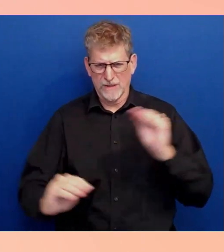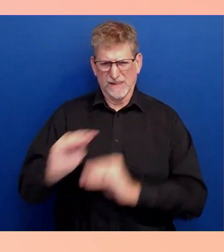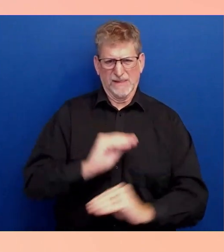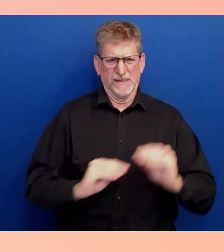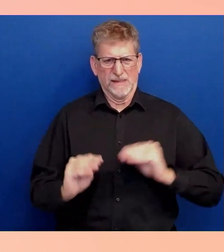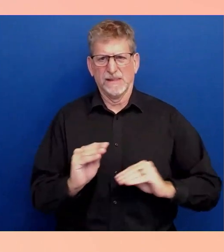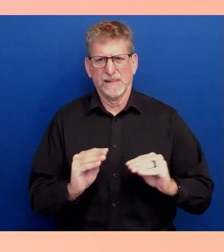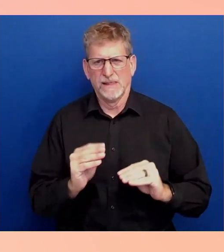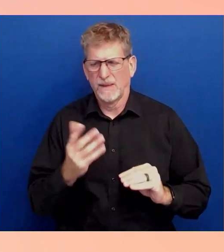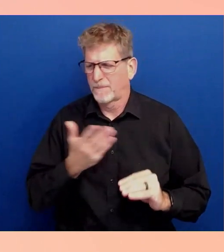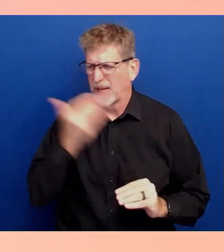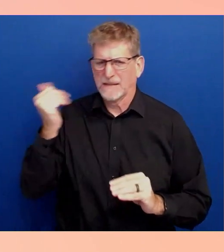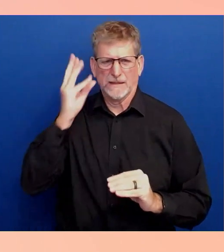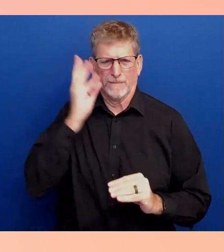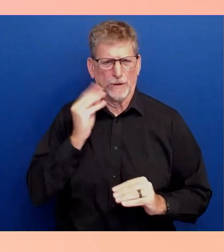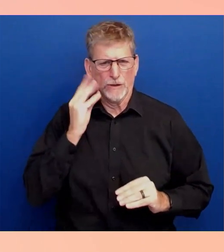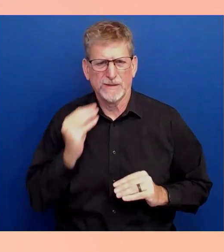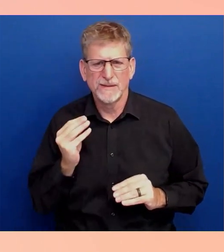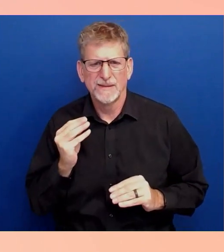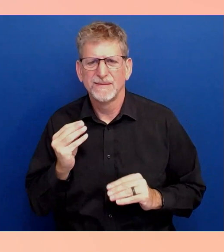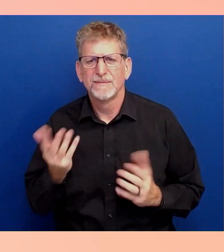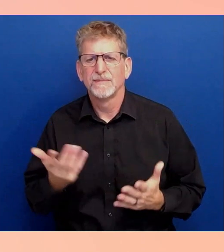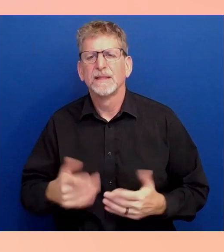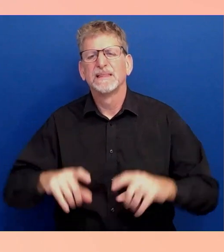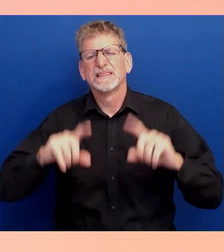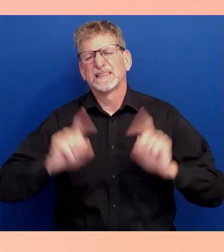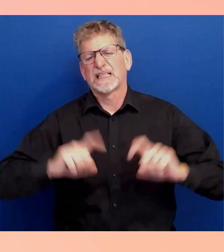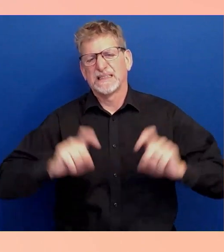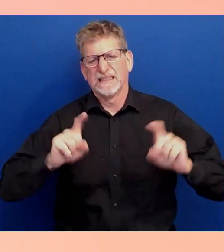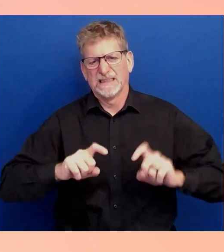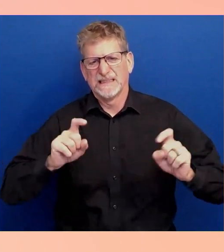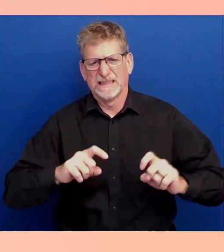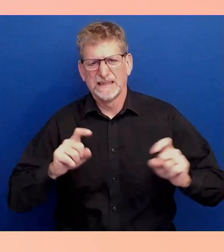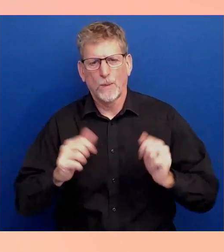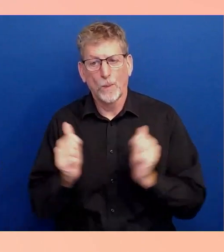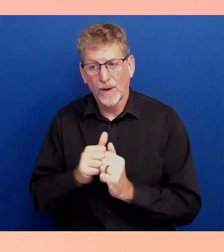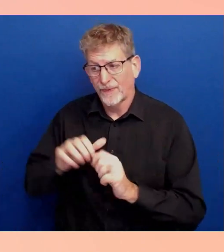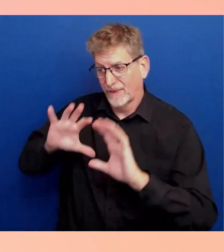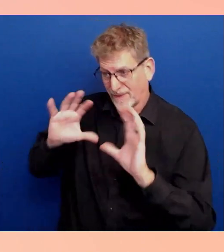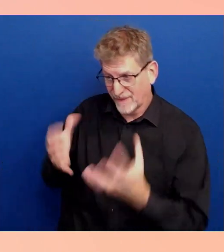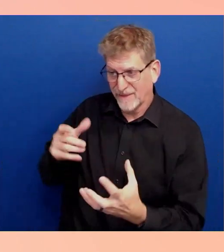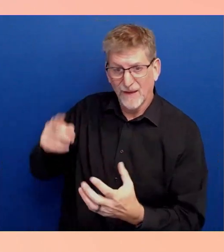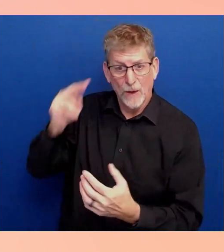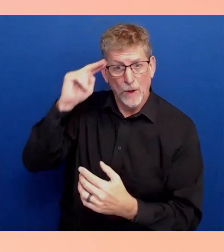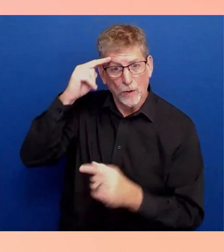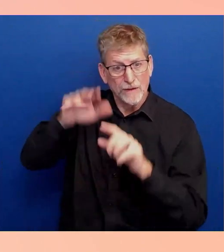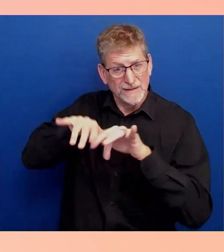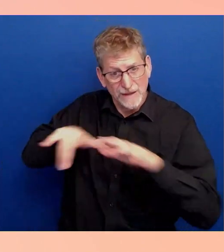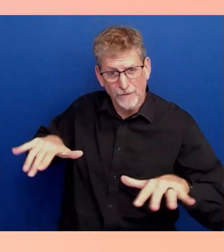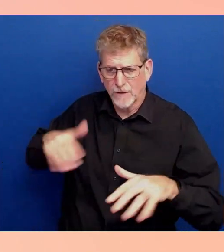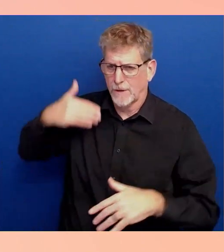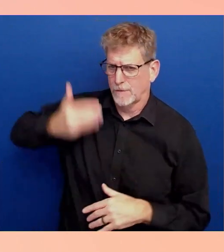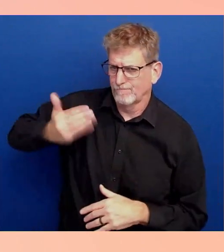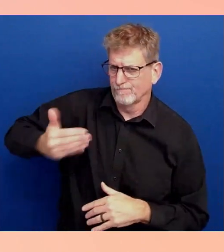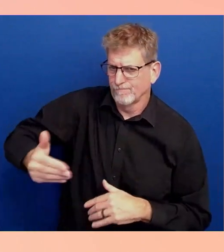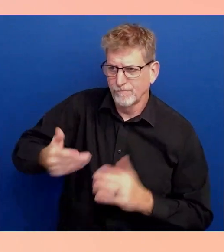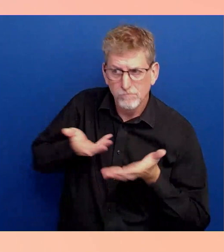neurodiverse customers early and often. Sometimes customers with ADHD or OCD are often overlooked in research studies